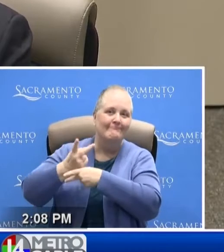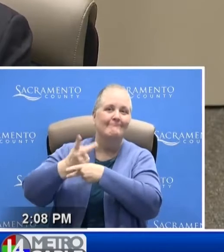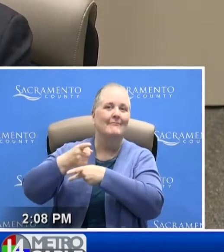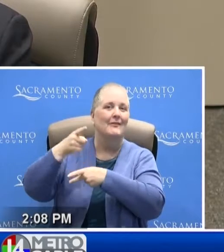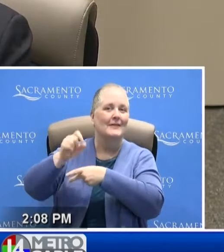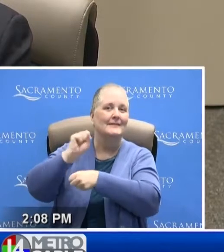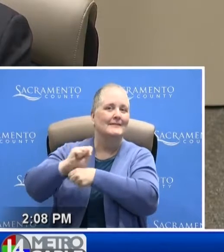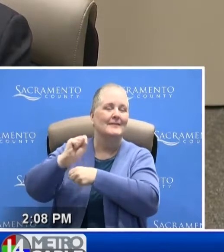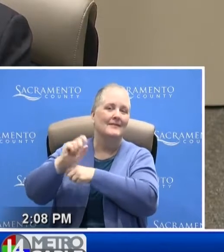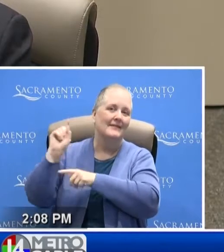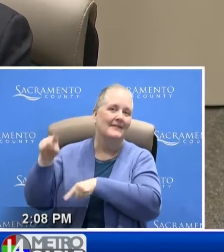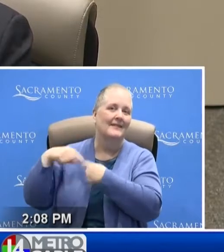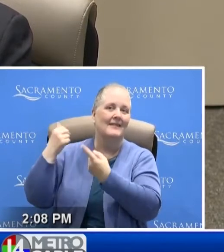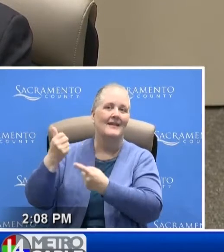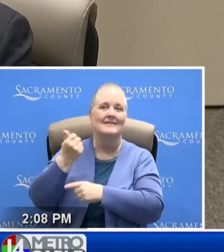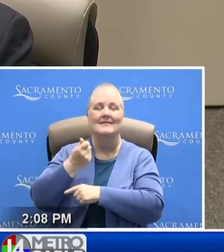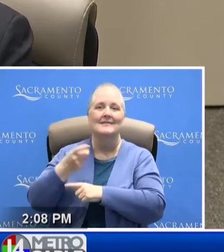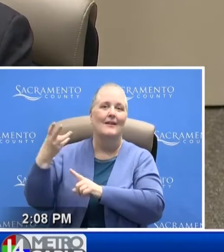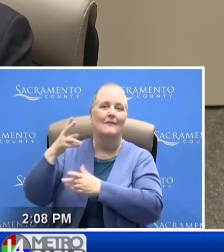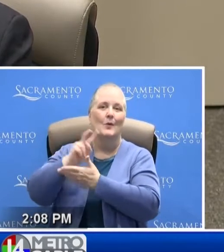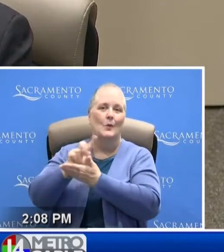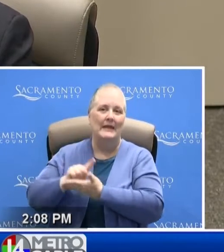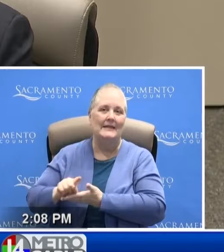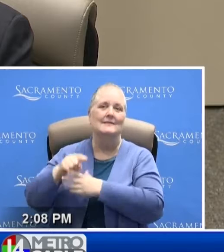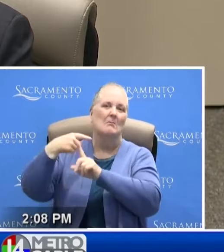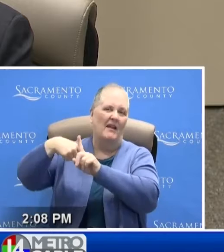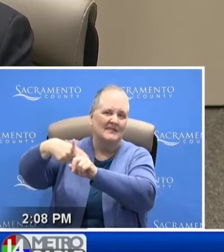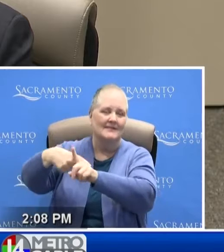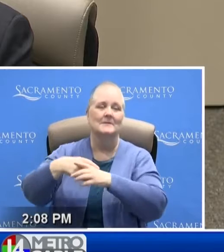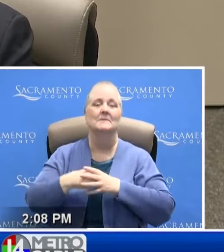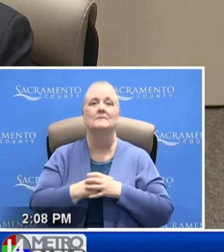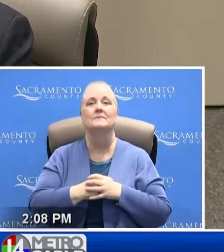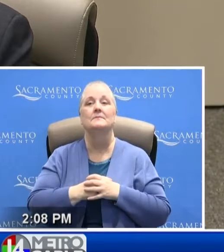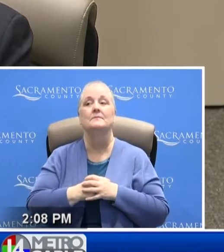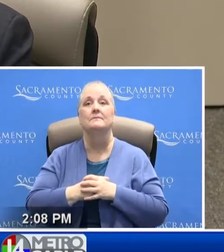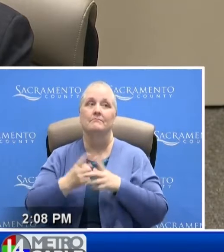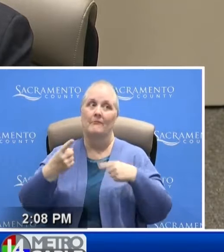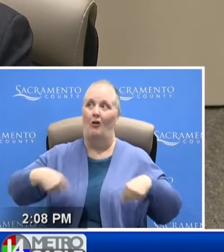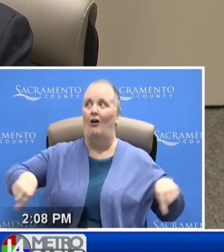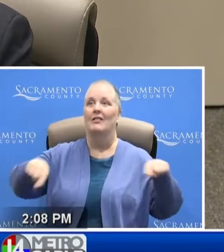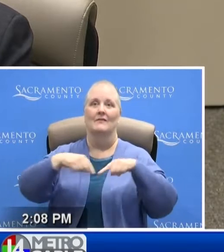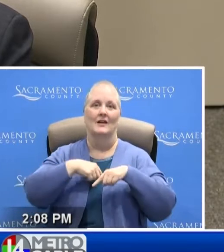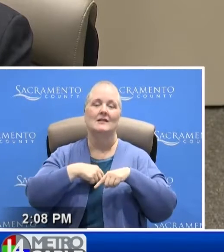over the past several weeks and months. I think we all understand